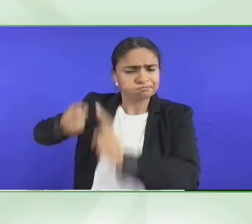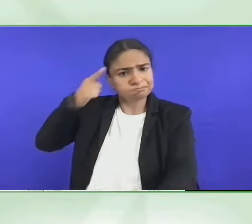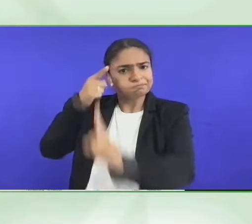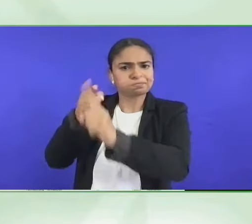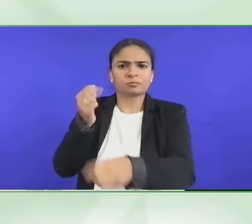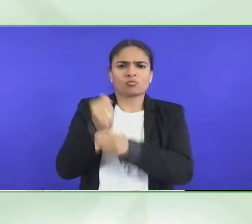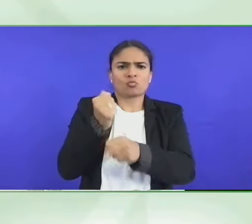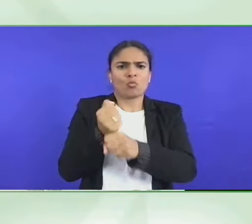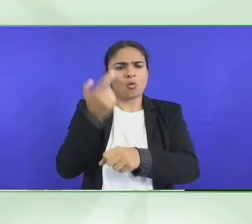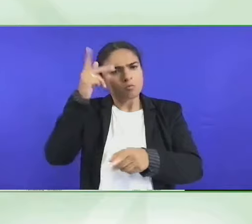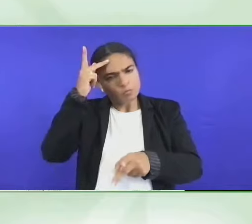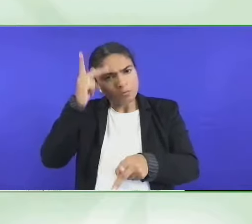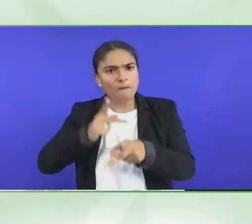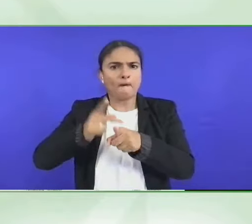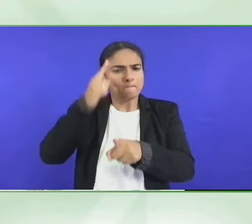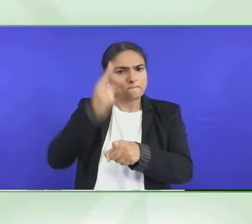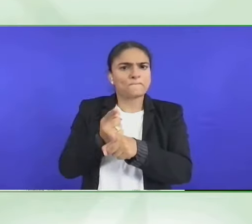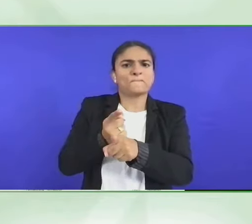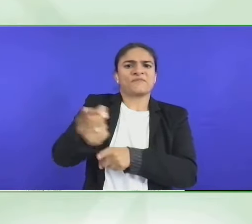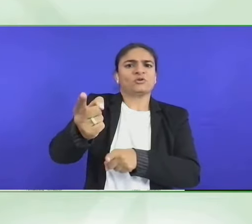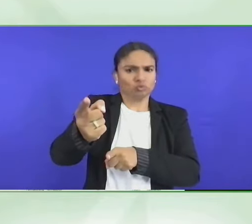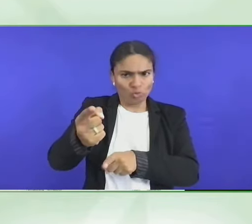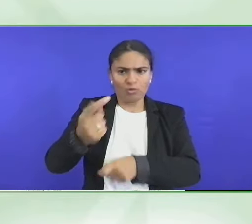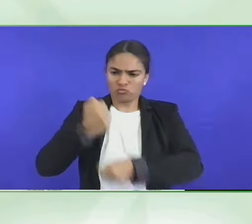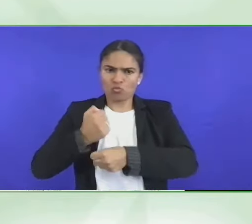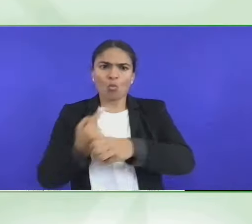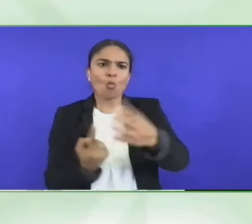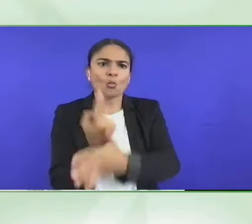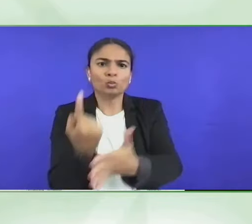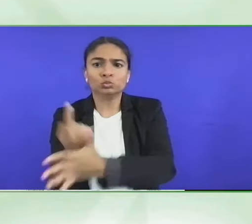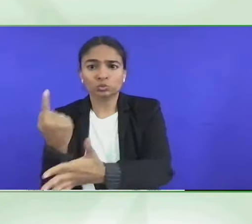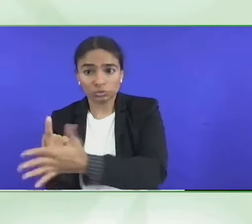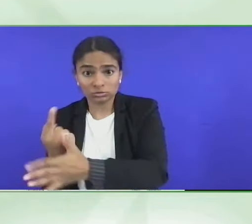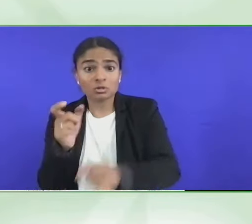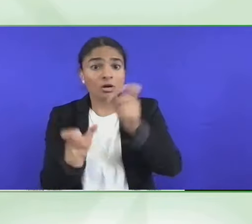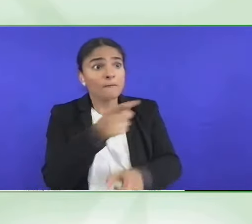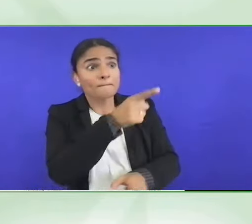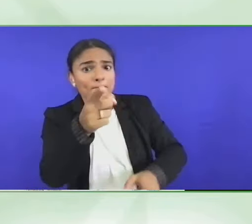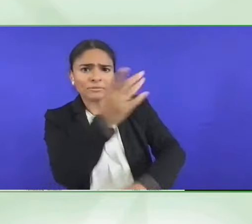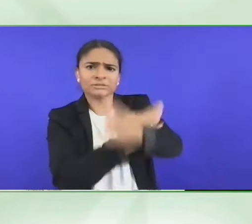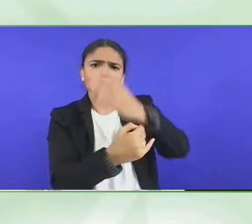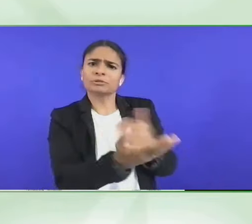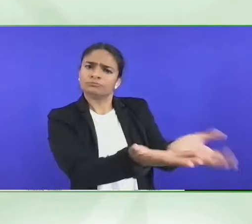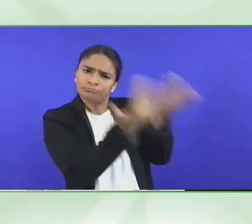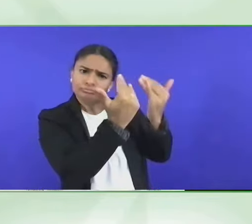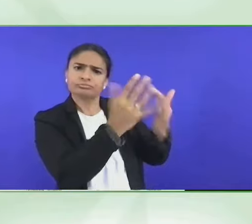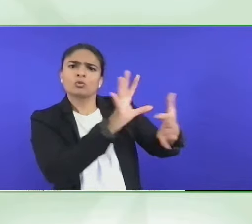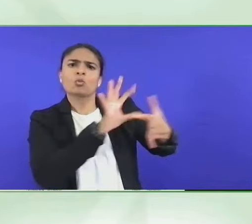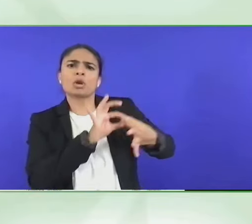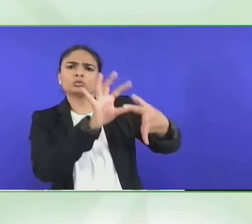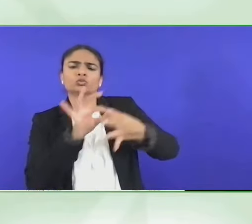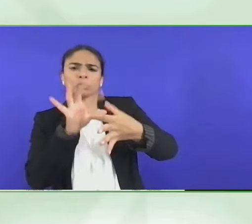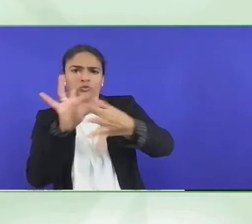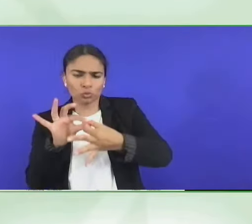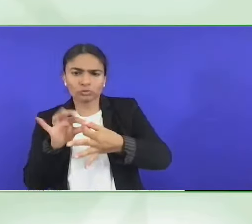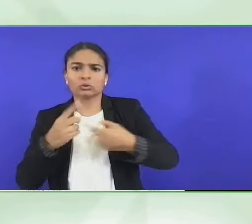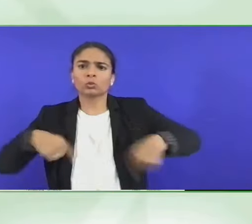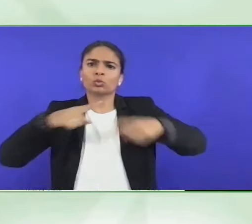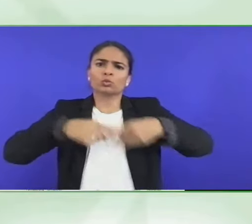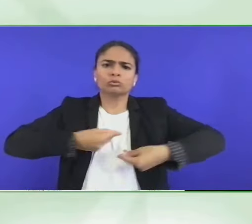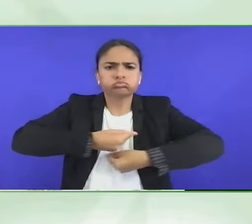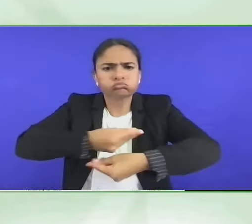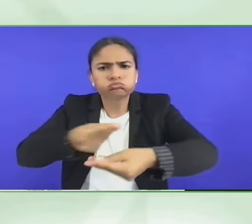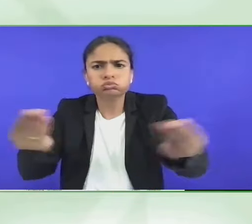concept of diversity, ESG, DEI, all of the good acronyms to expand